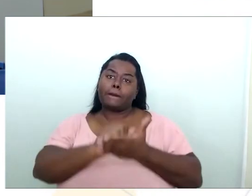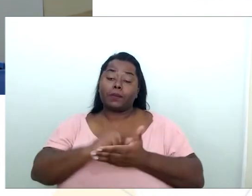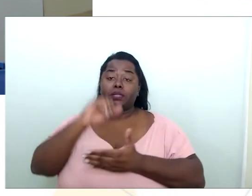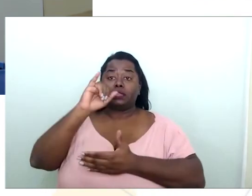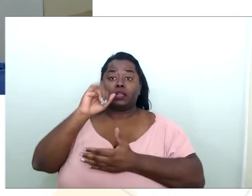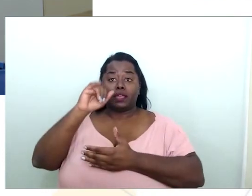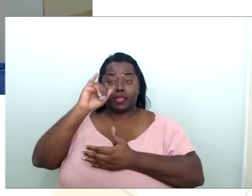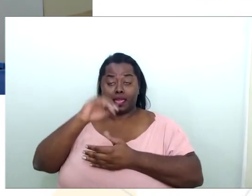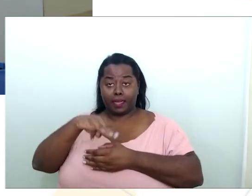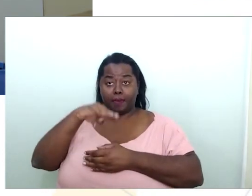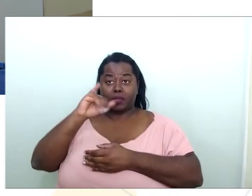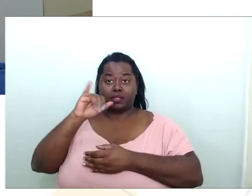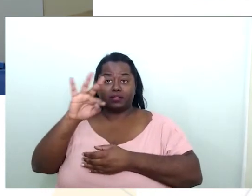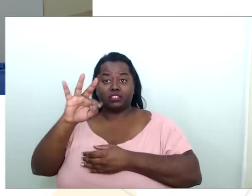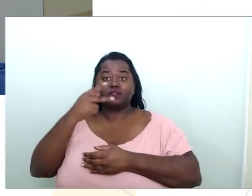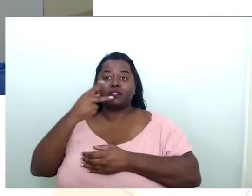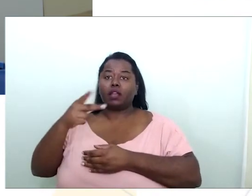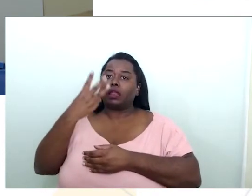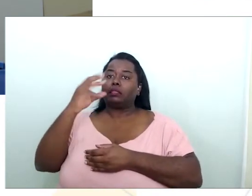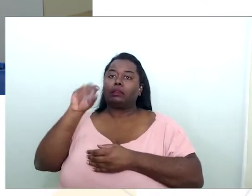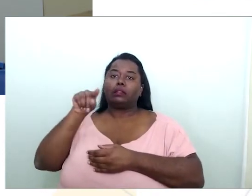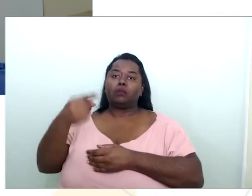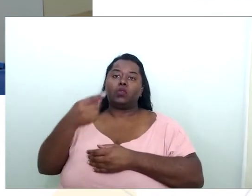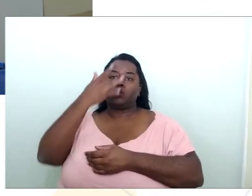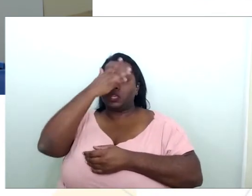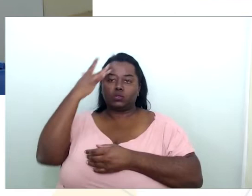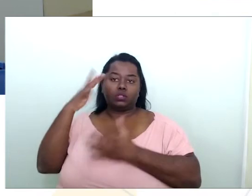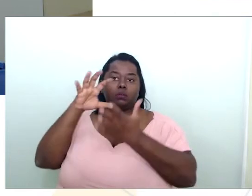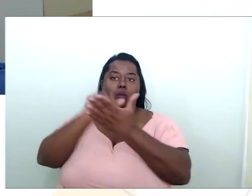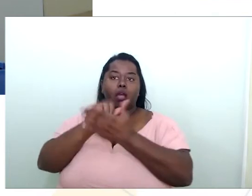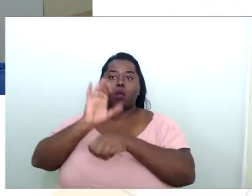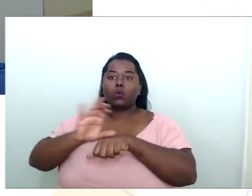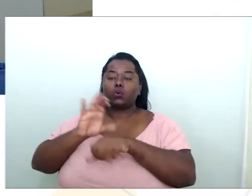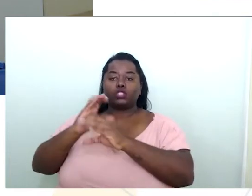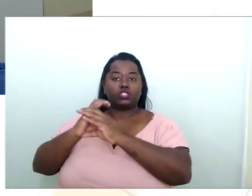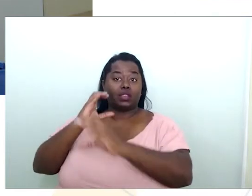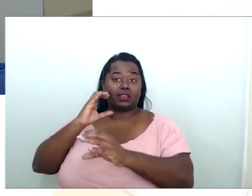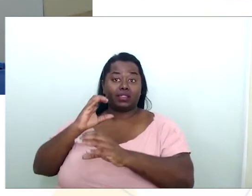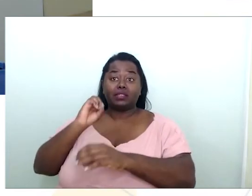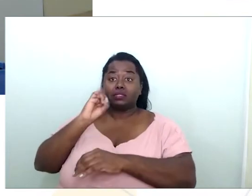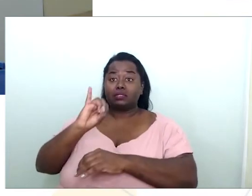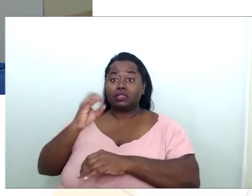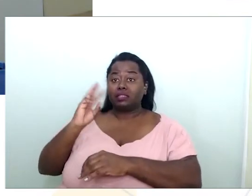in their fundamentals in engineering course even if 3,000 of them turned into